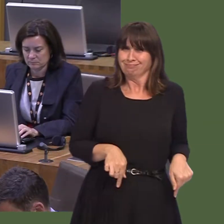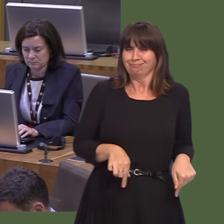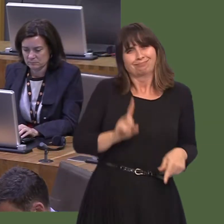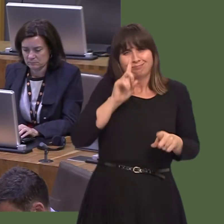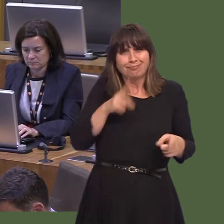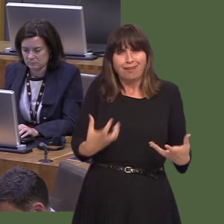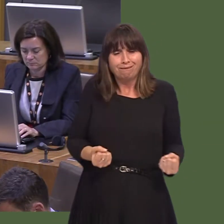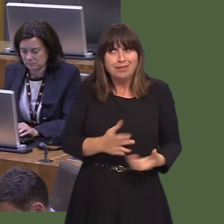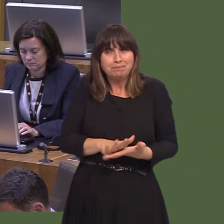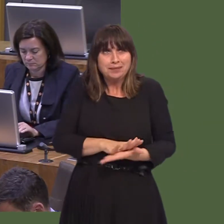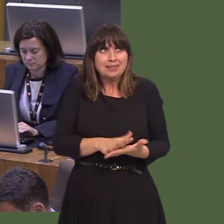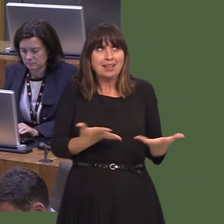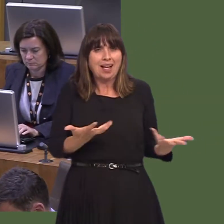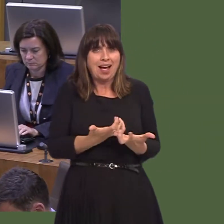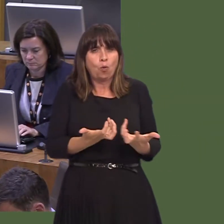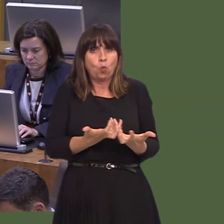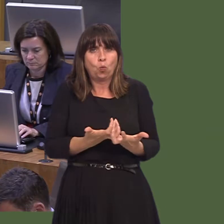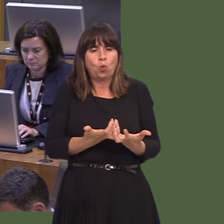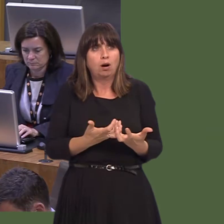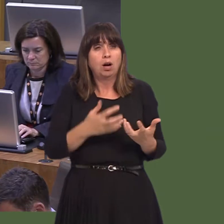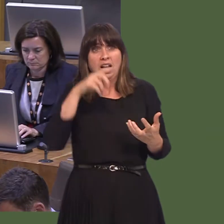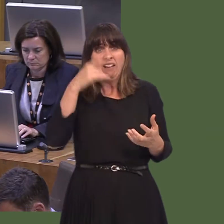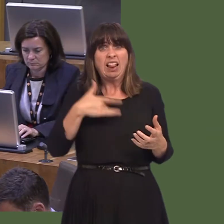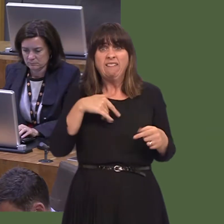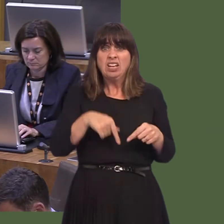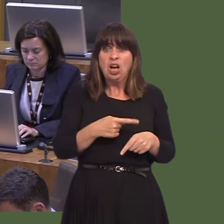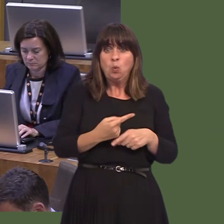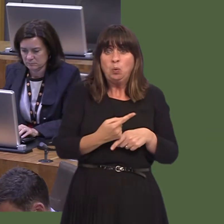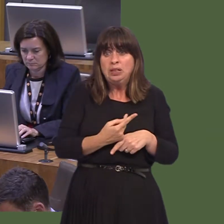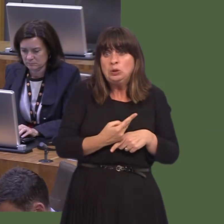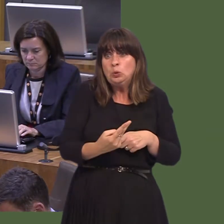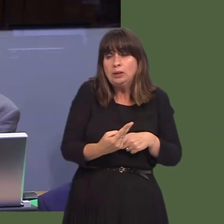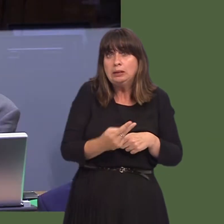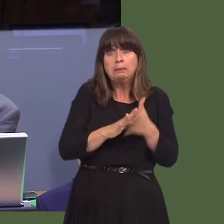The question then is: how far back do you go? What if someone lives in Wales for a week or two? Does that mean they're eligible?